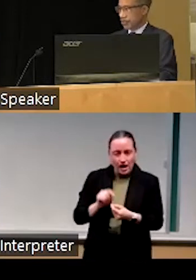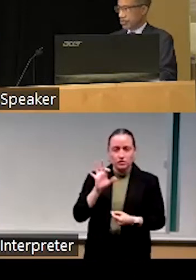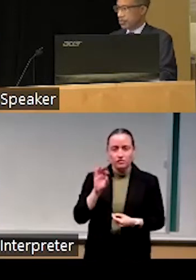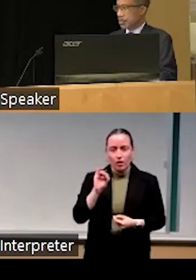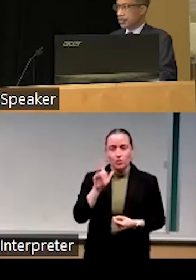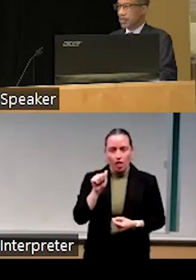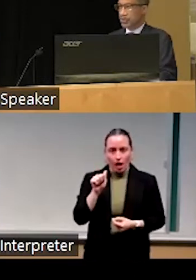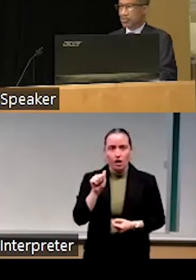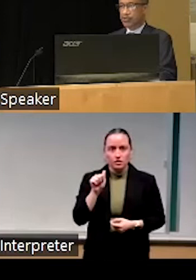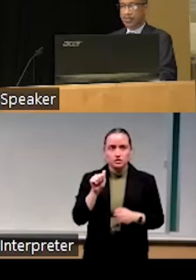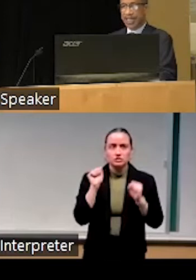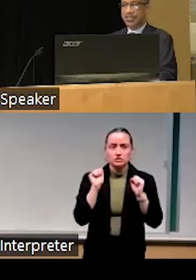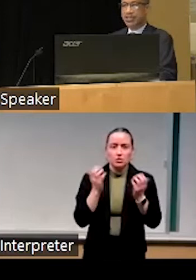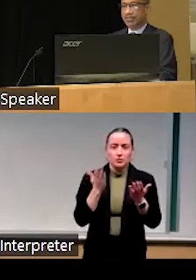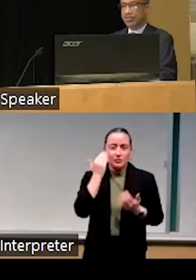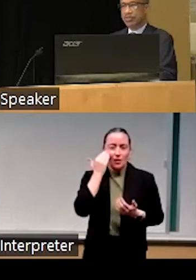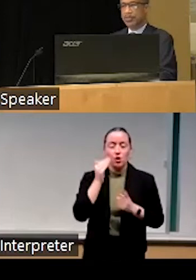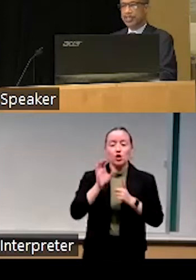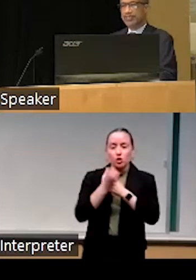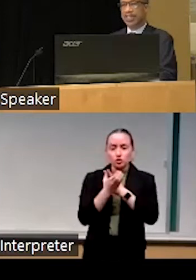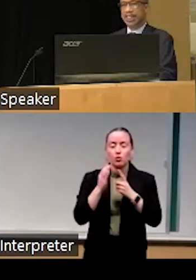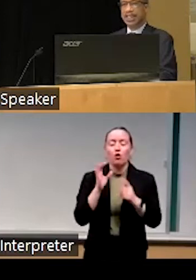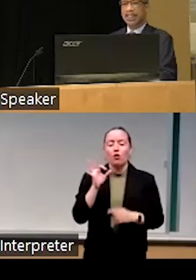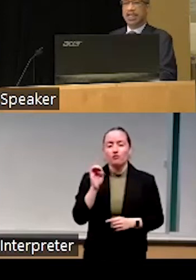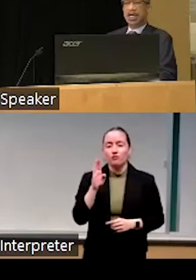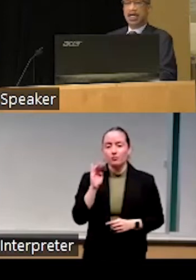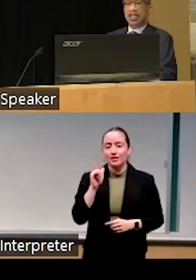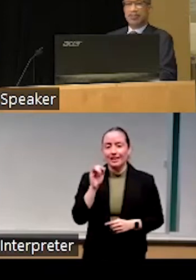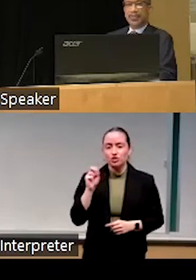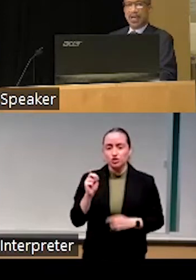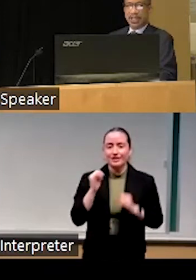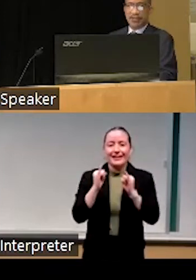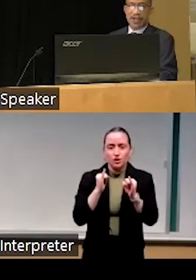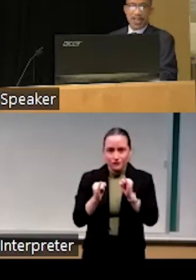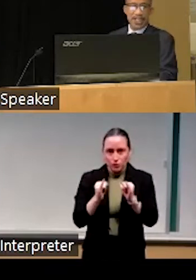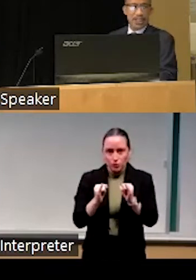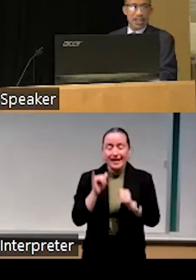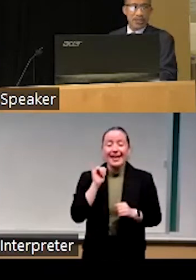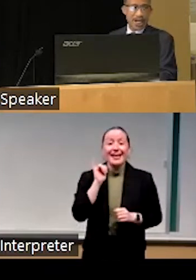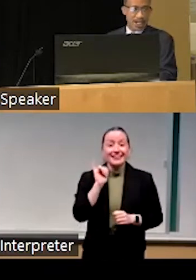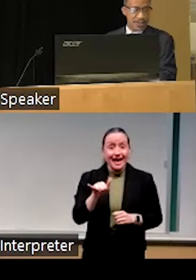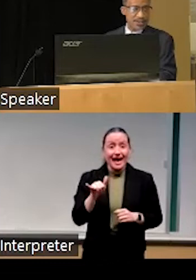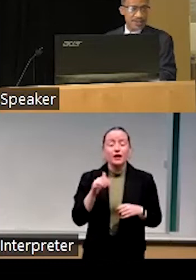interview the the cultural formulation interview specifically uh identified in the diagnostic